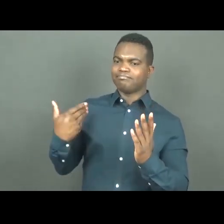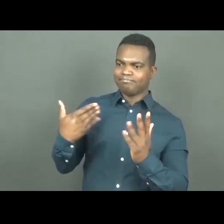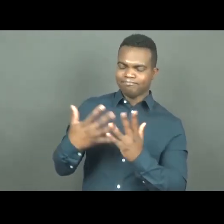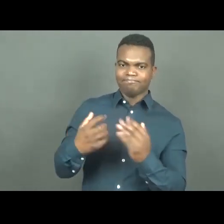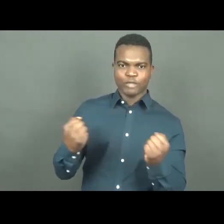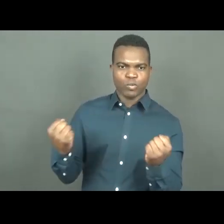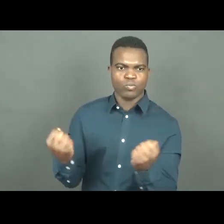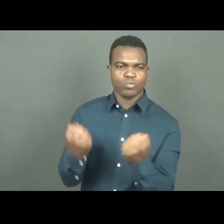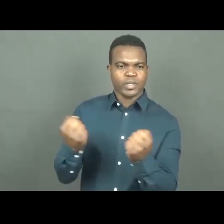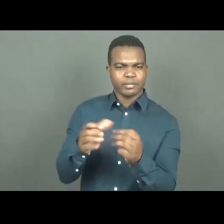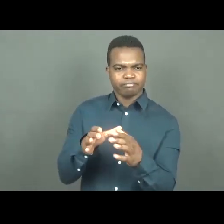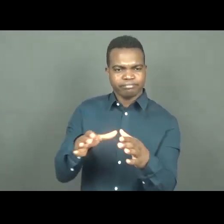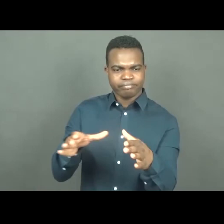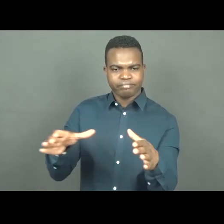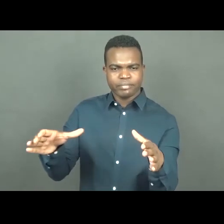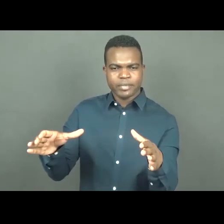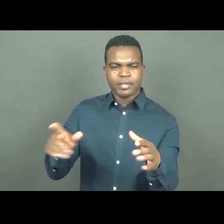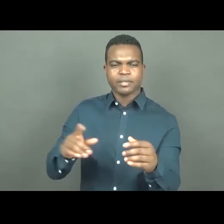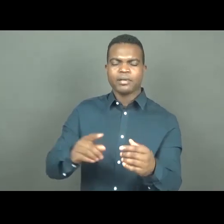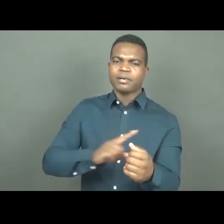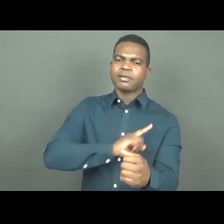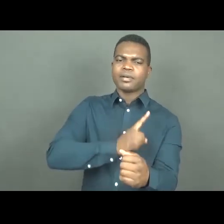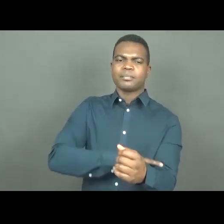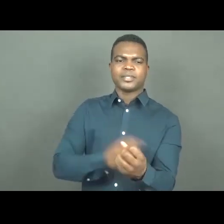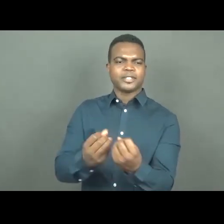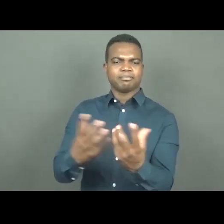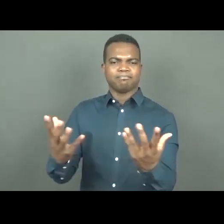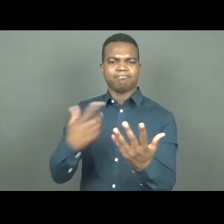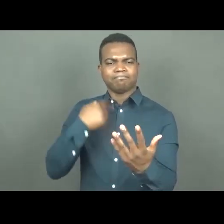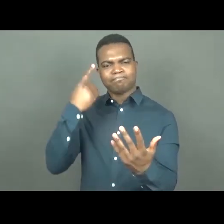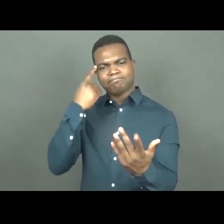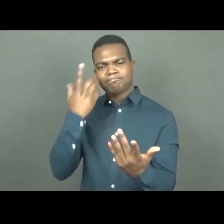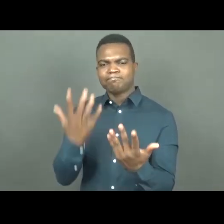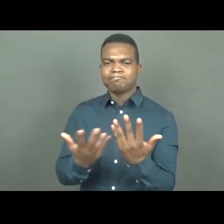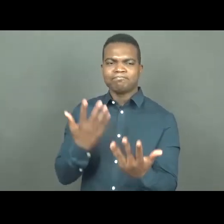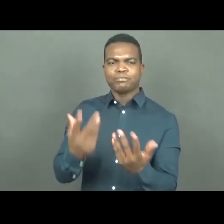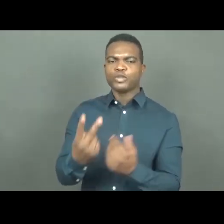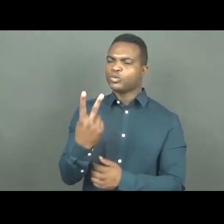using the Marker. So that's really positive. I think that the less good news is, as you implied